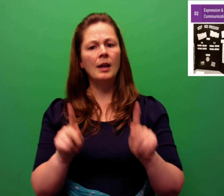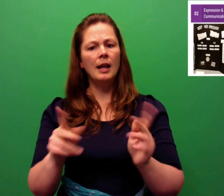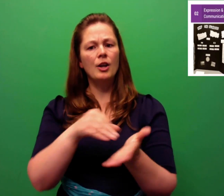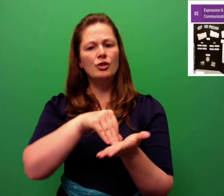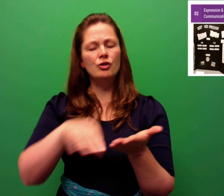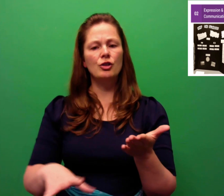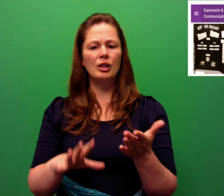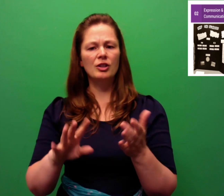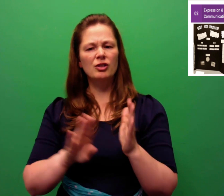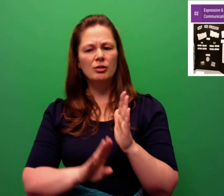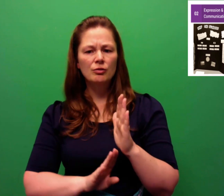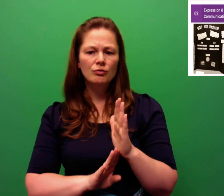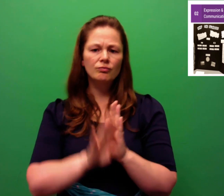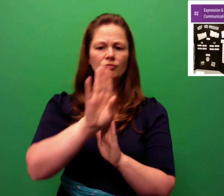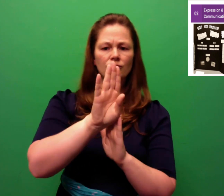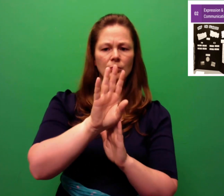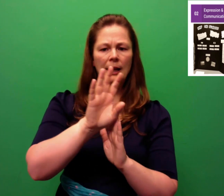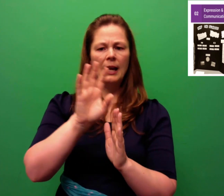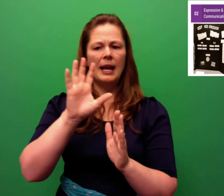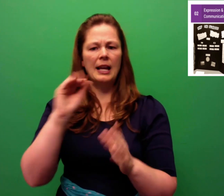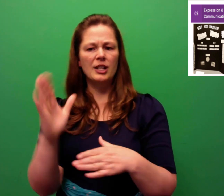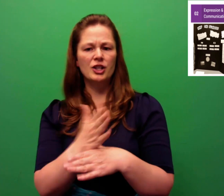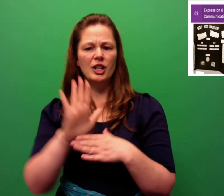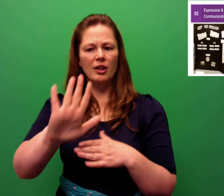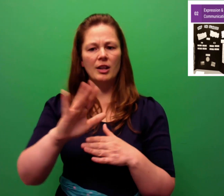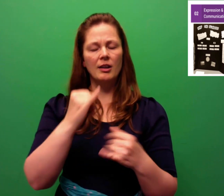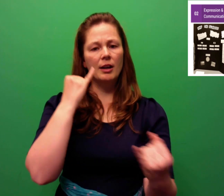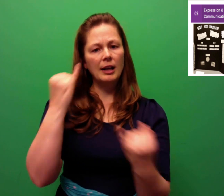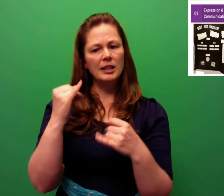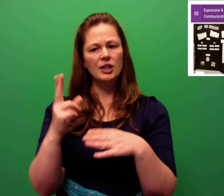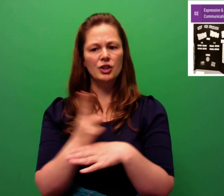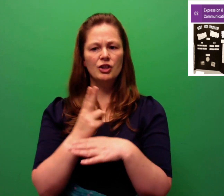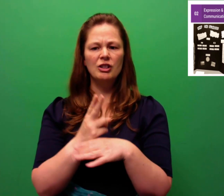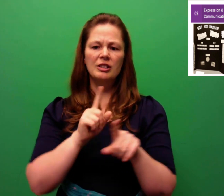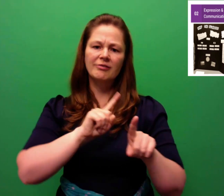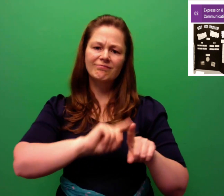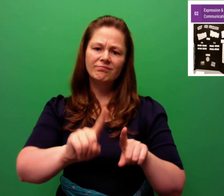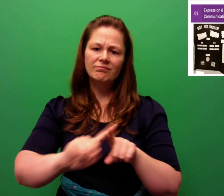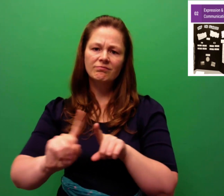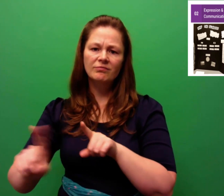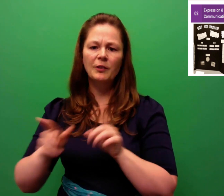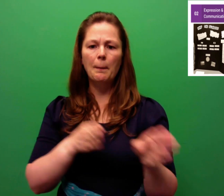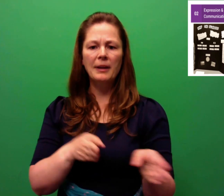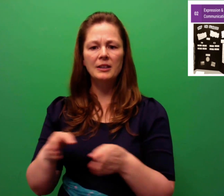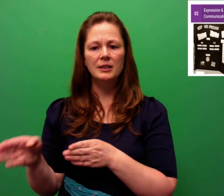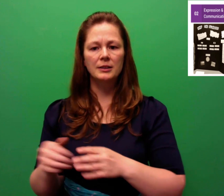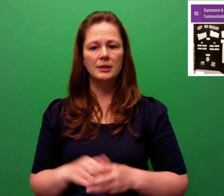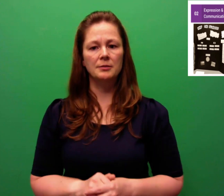Expression and communication is to allow students to compose and share their